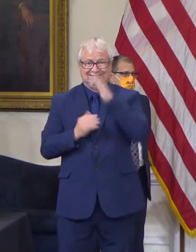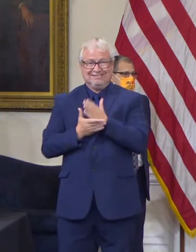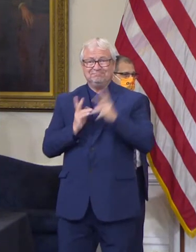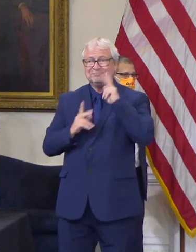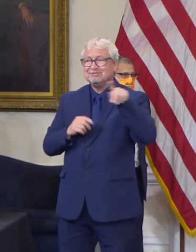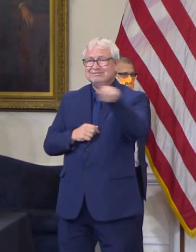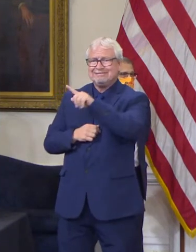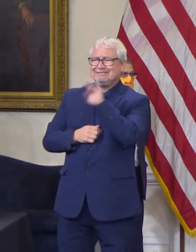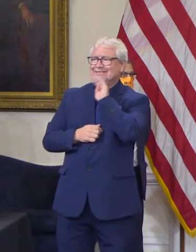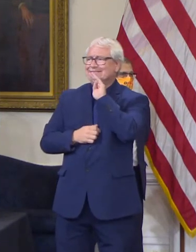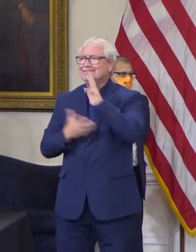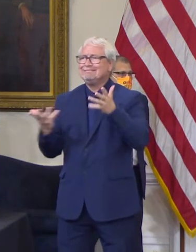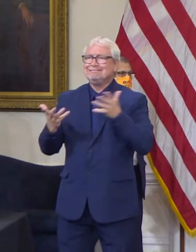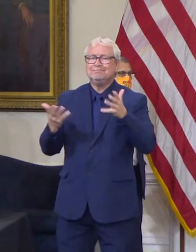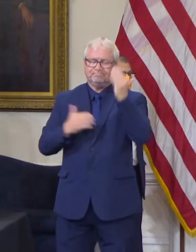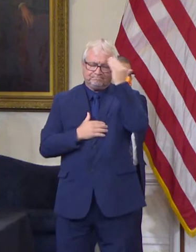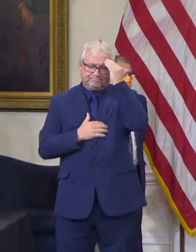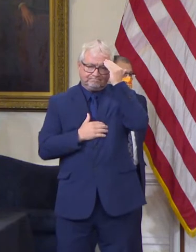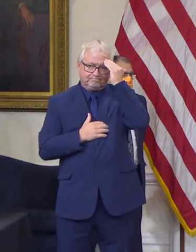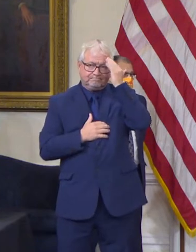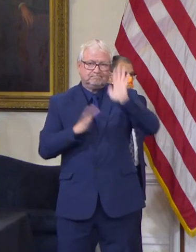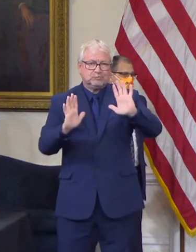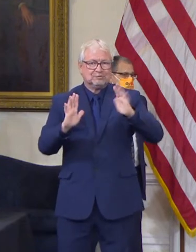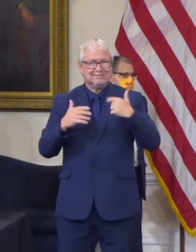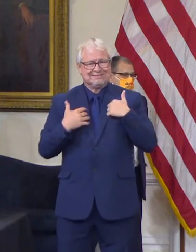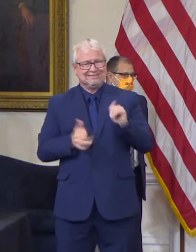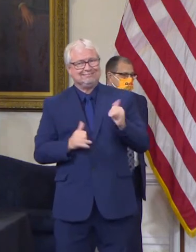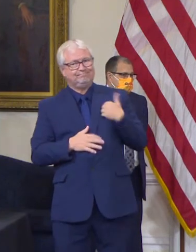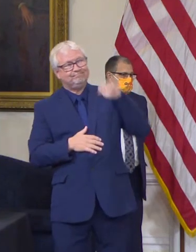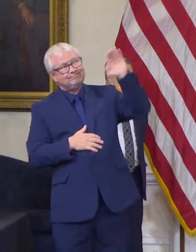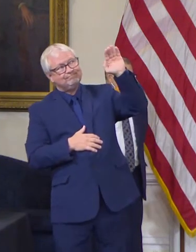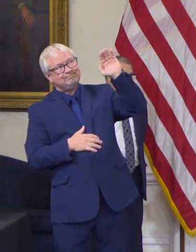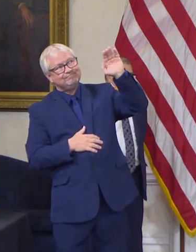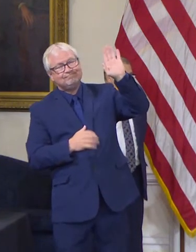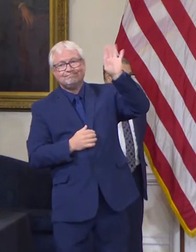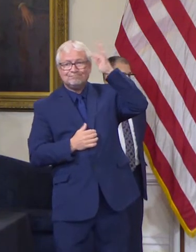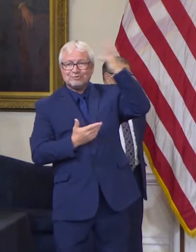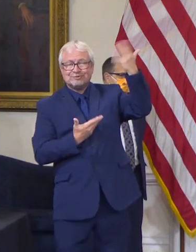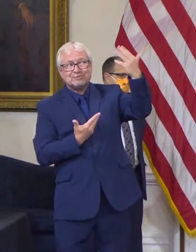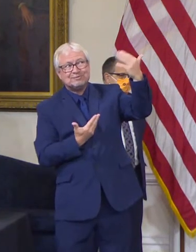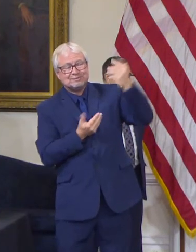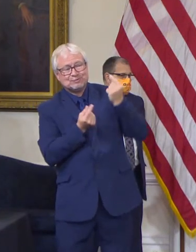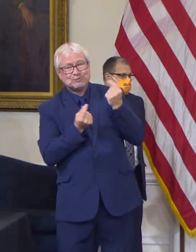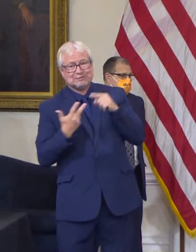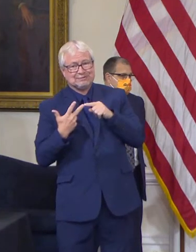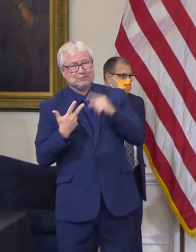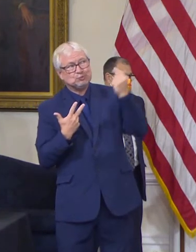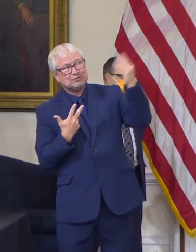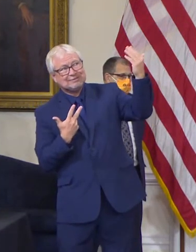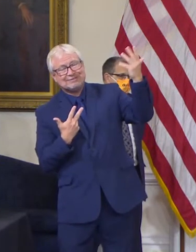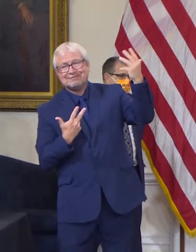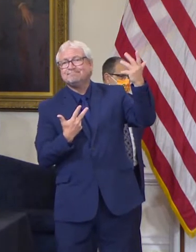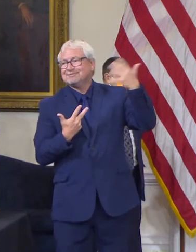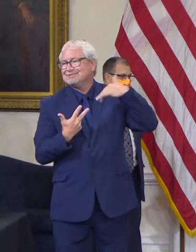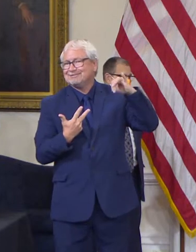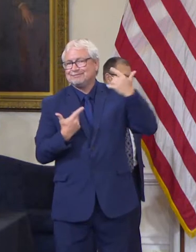I know this is incredibly frustrating, and we repeatedly press for and we are continuing to press for more action.